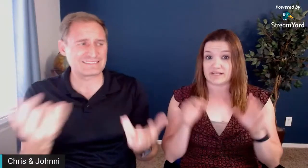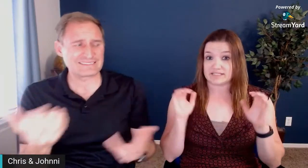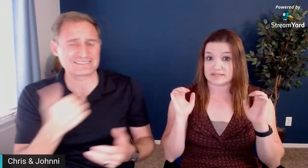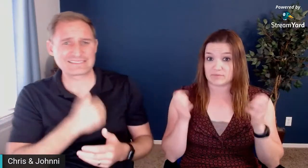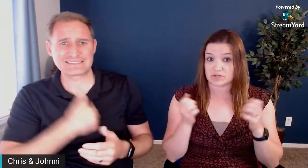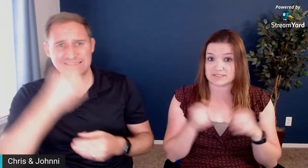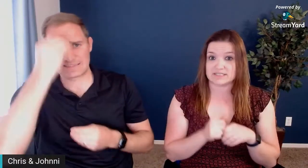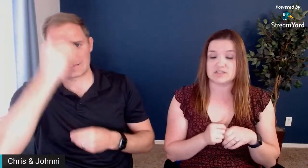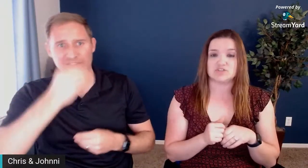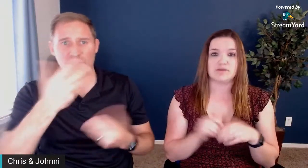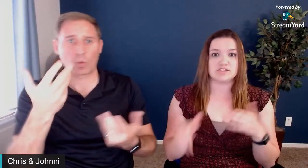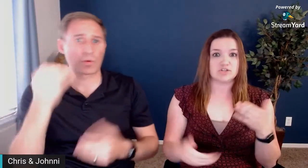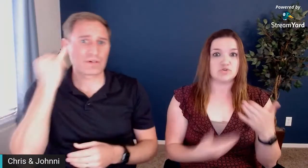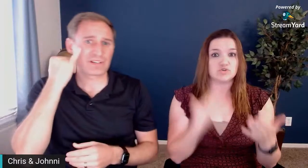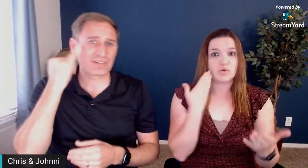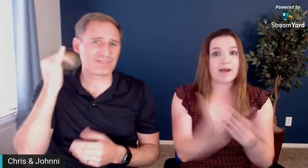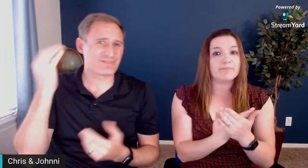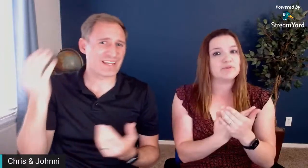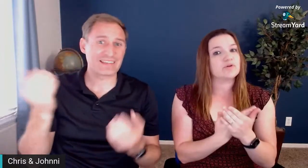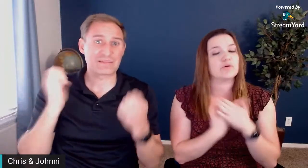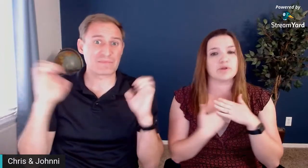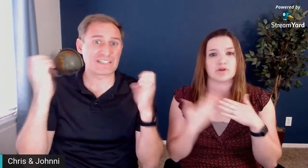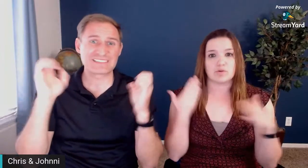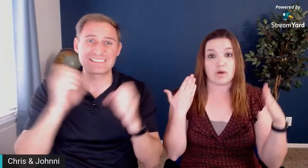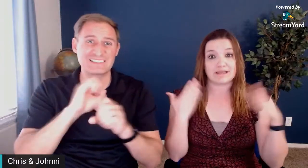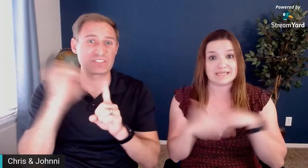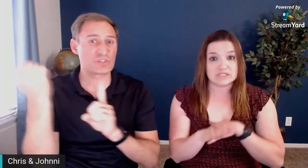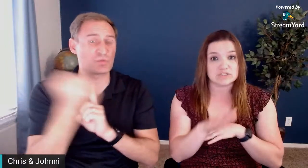like it's an emergency situation and you show up you don't know what you're gonna walk into